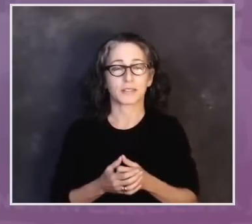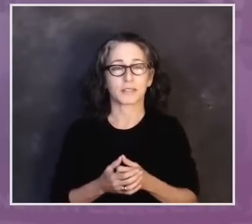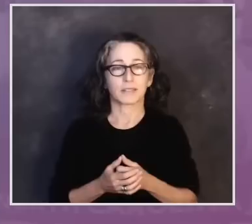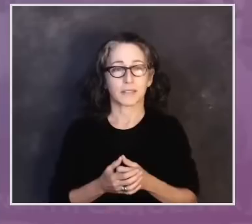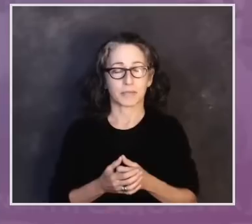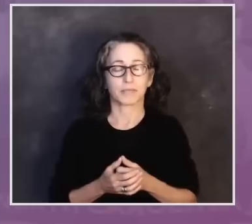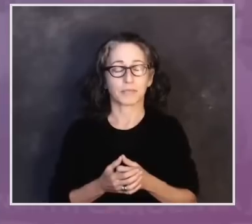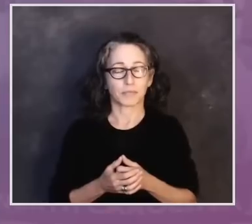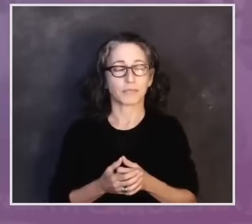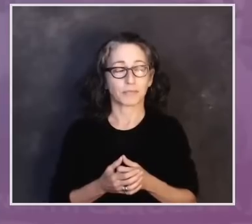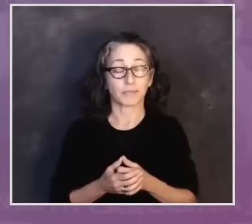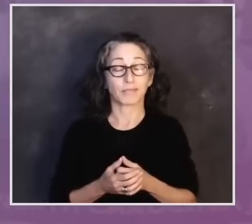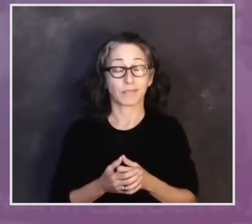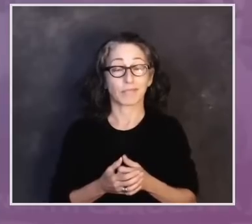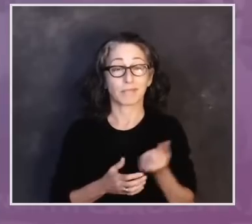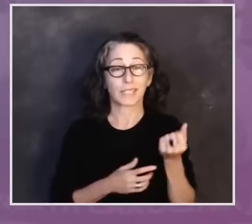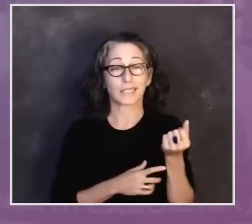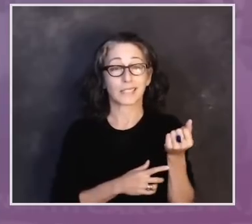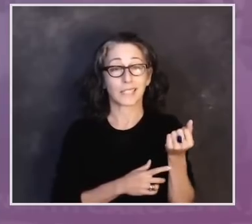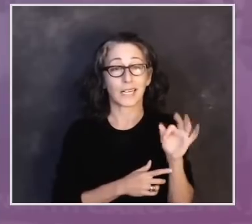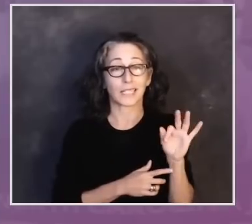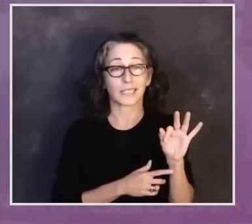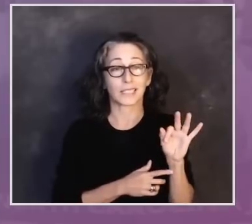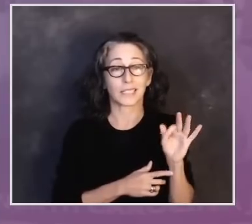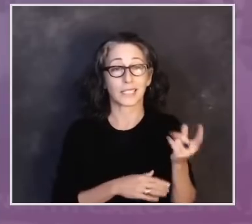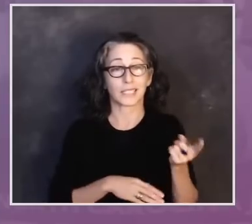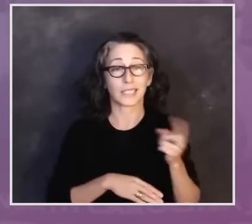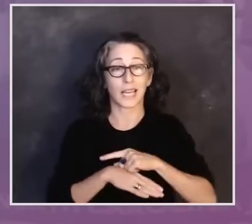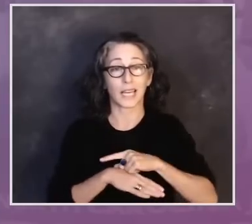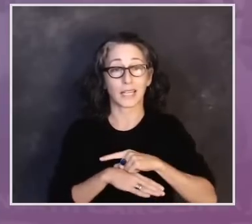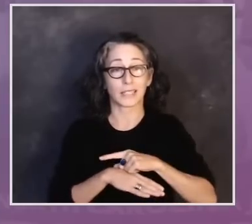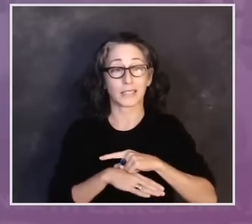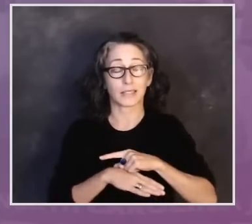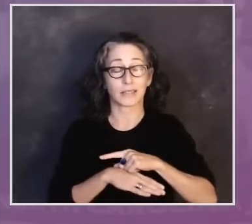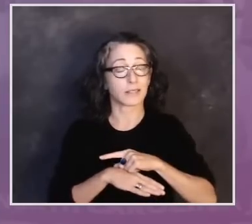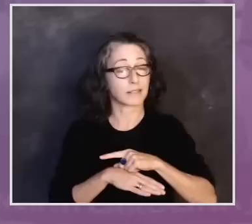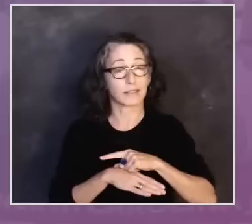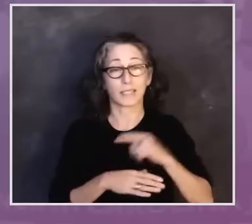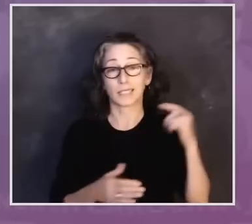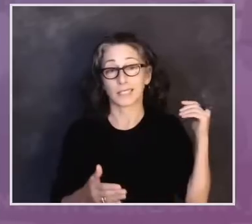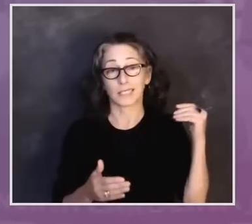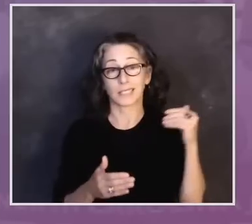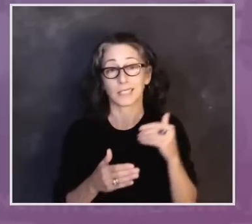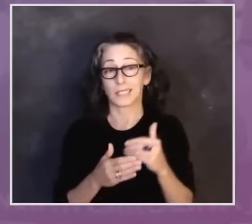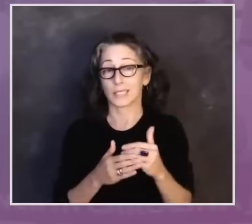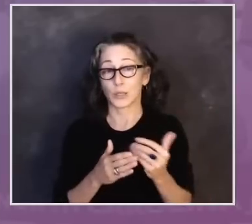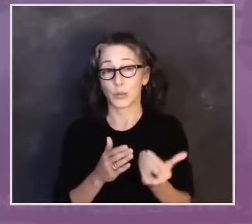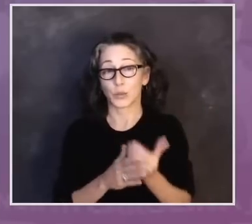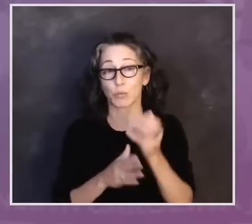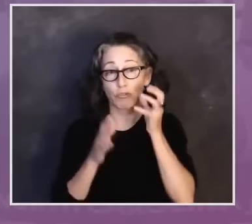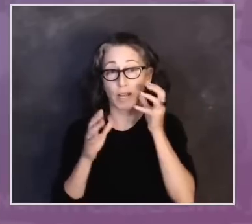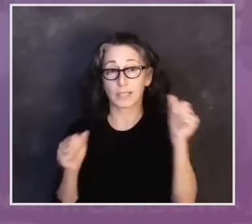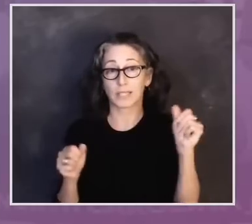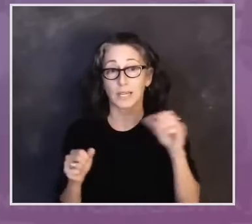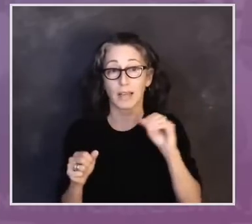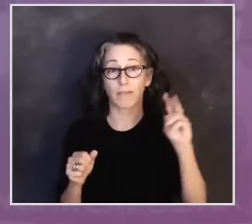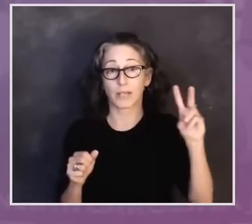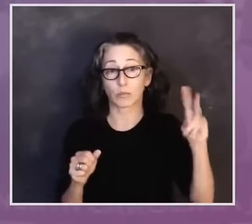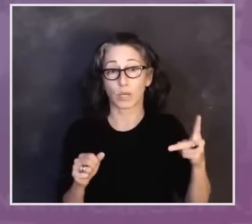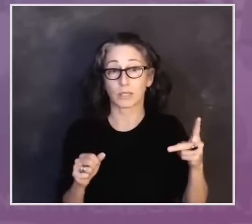I AM SO HAPPY TO BE WITH YOU TODAY BECAUSE WE KNOW THAT IT'S JUST 19 DAYS UNTIL WE'RE